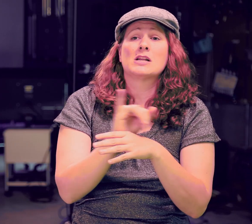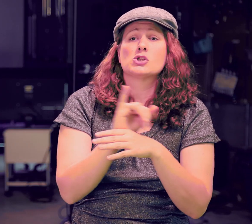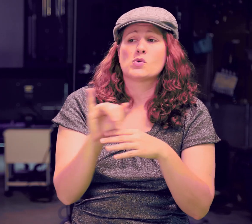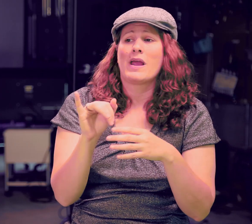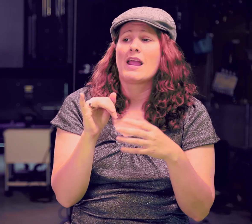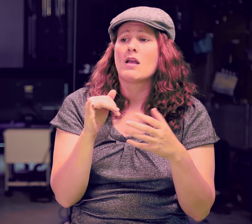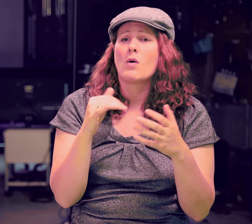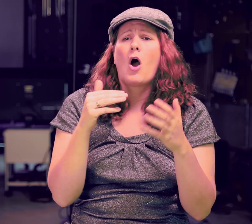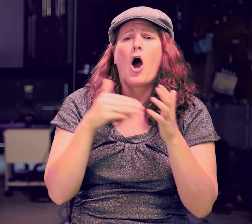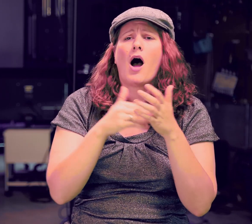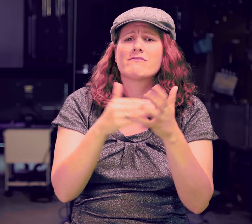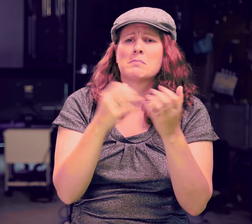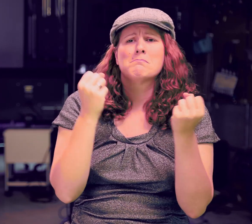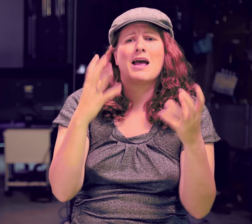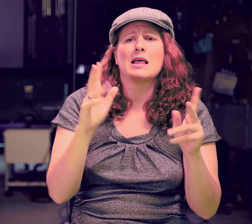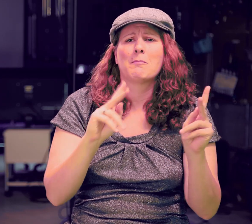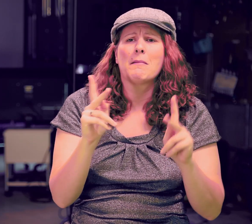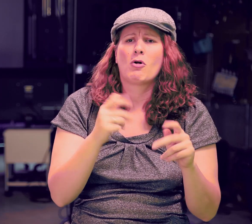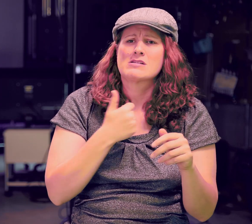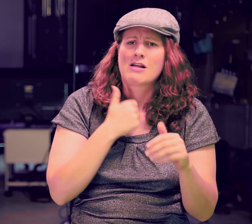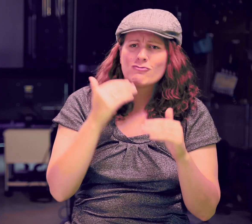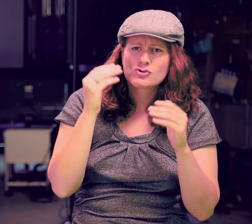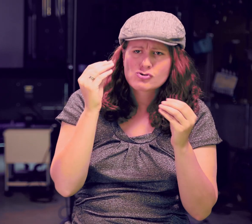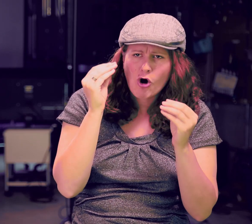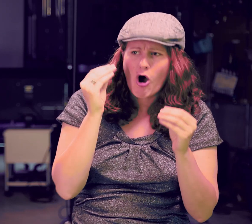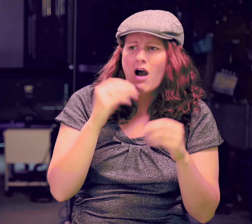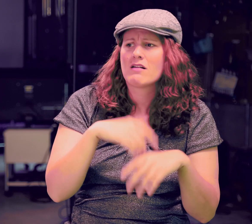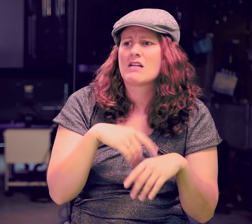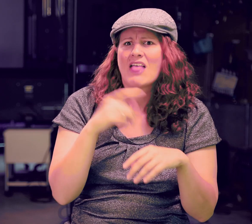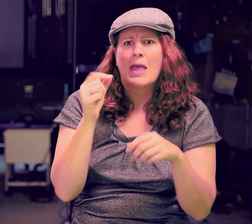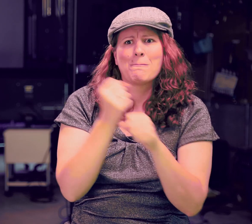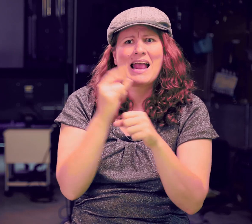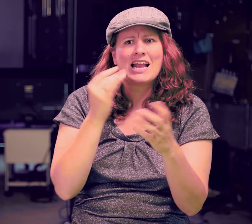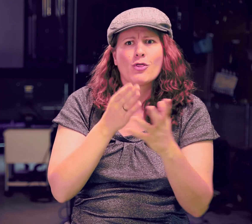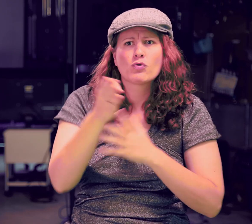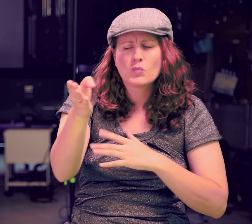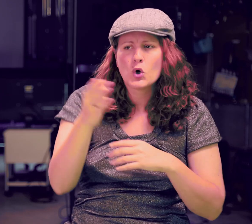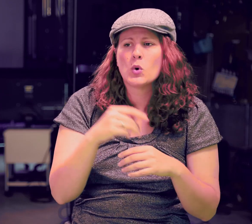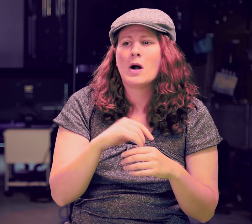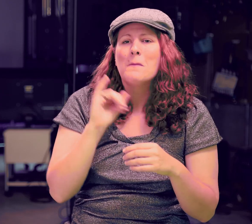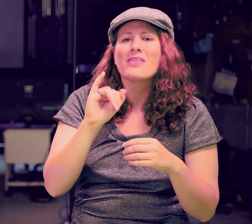In general, the film industry very often have many filmmakers that are self taught. They make it throught.